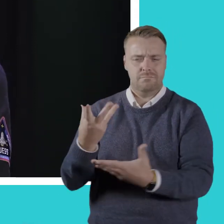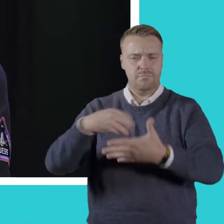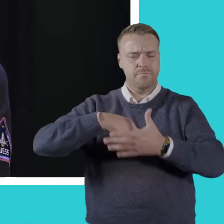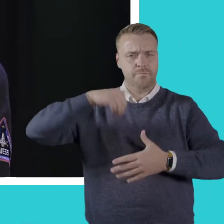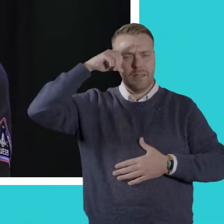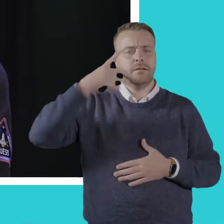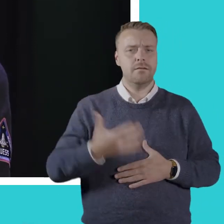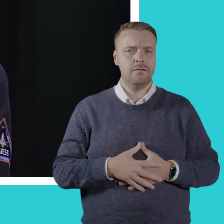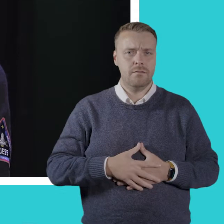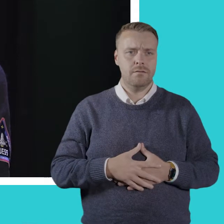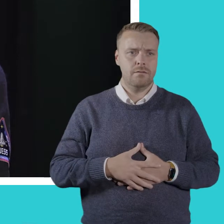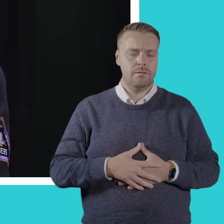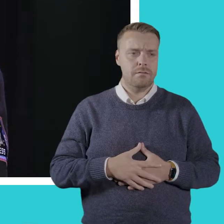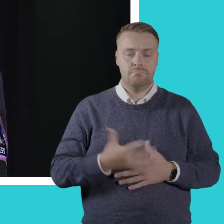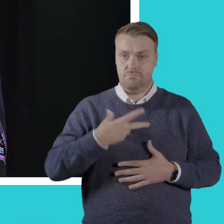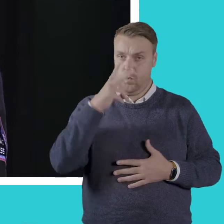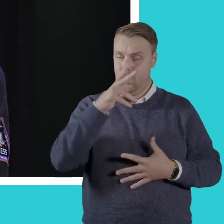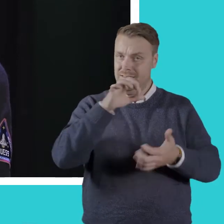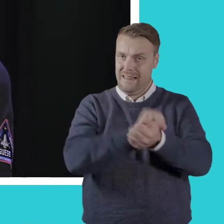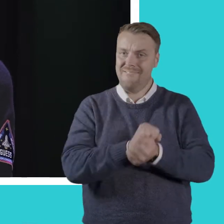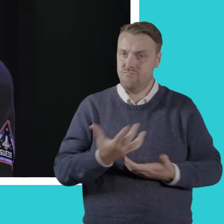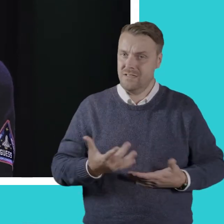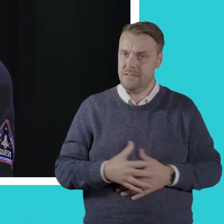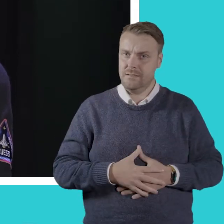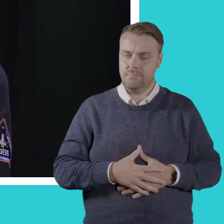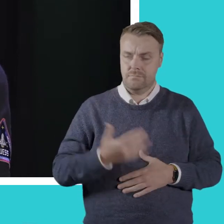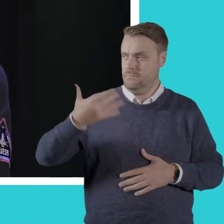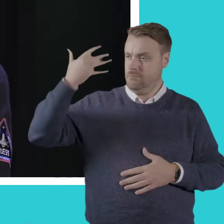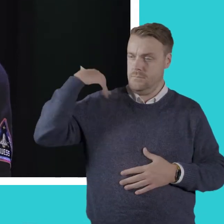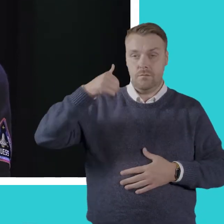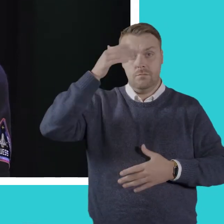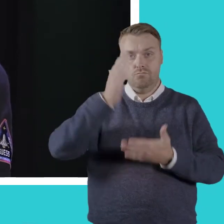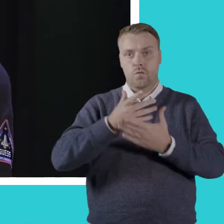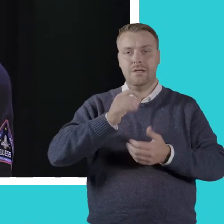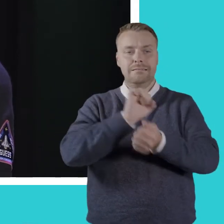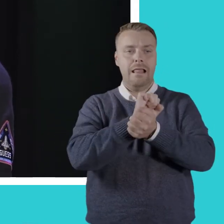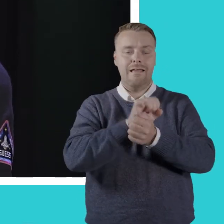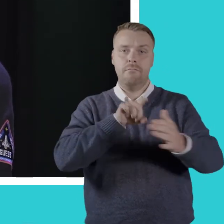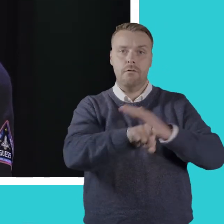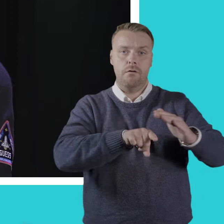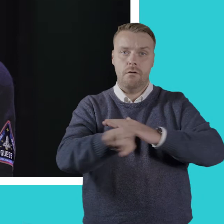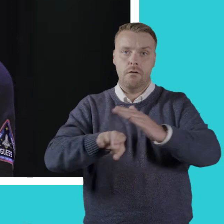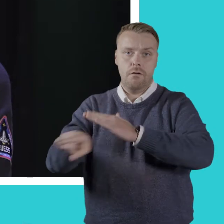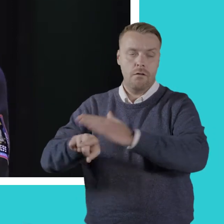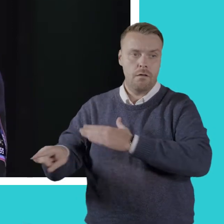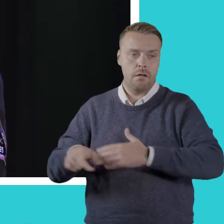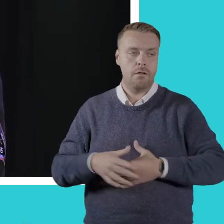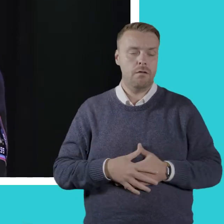back so much because even if you look at slavery. I'm sure when there were slaves that were running away there'd be other slaves that worked with them they would say oh the slaves run away